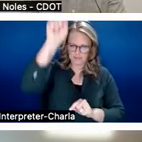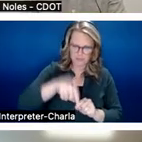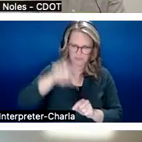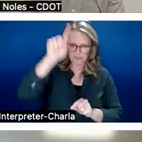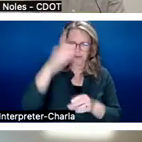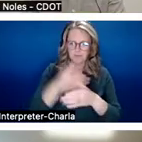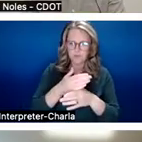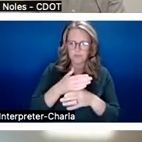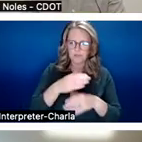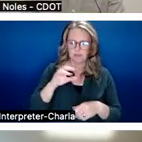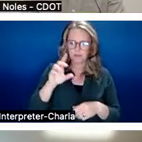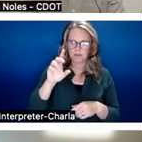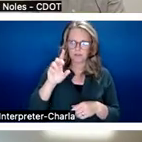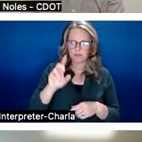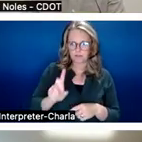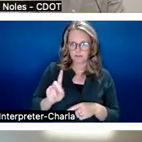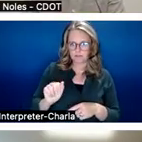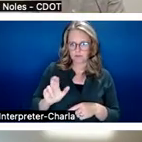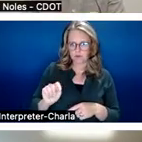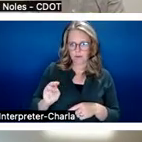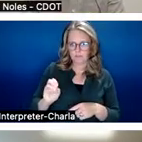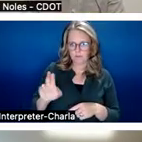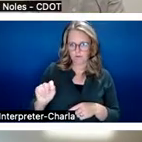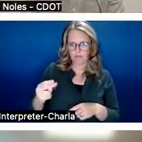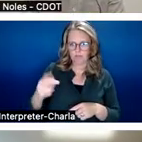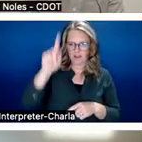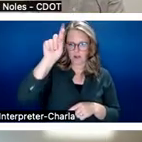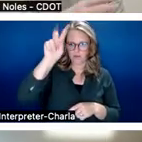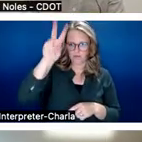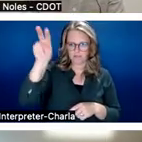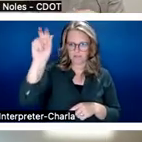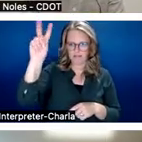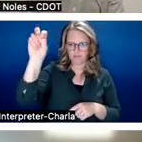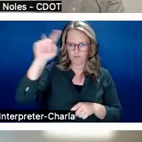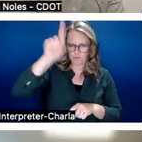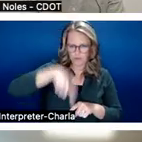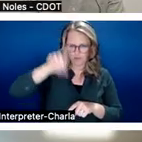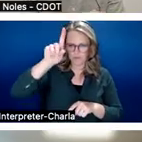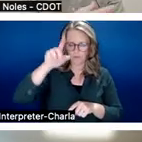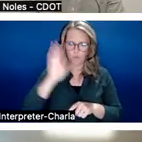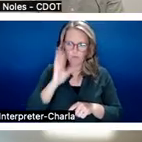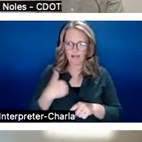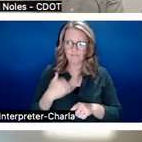So certainly, if you have questions about what the design looks like in front of a specific address,